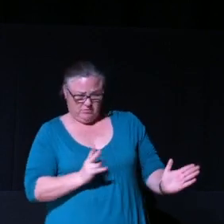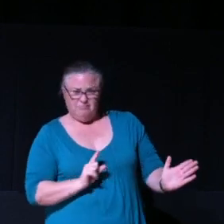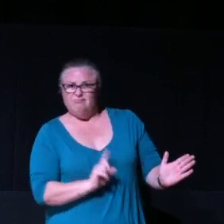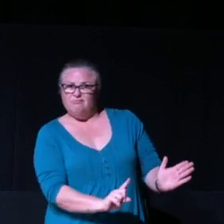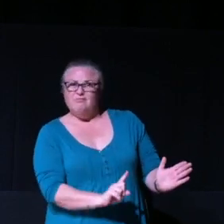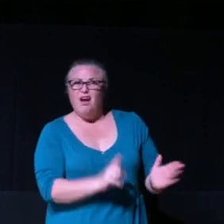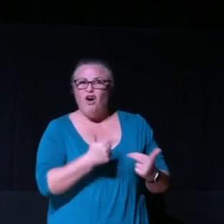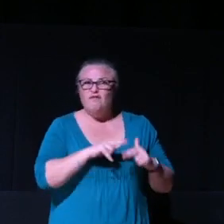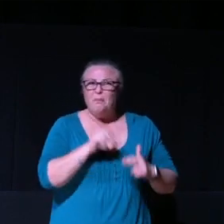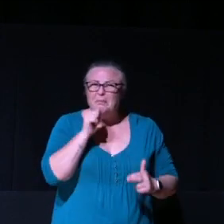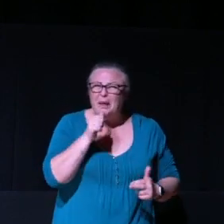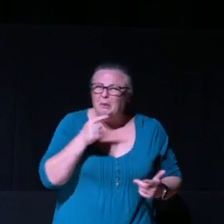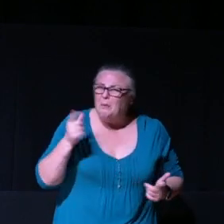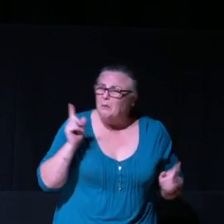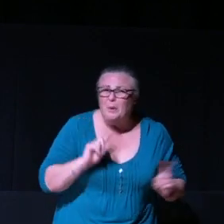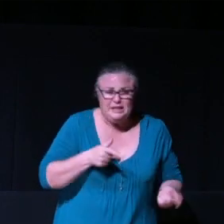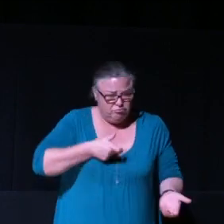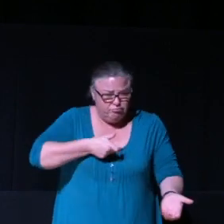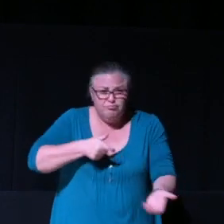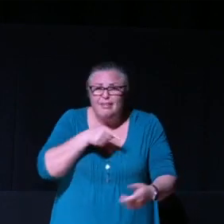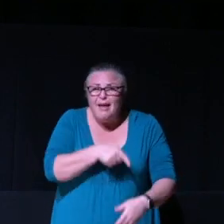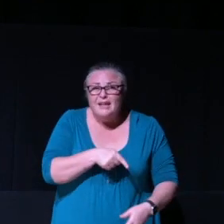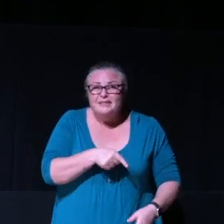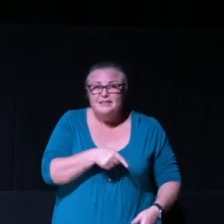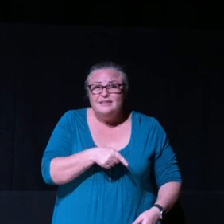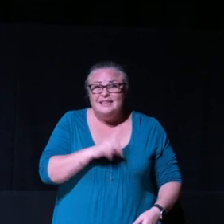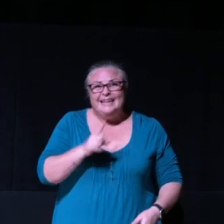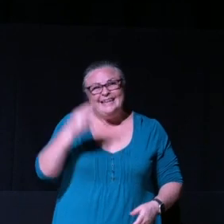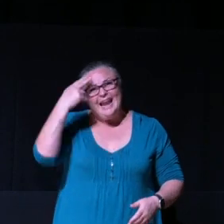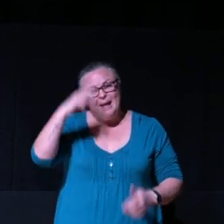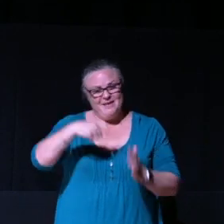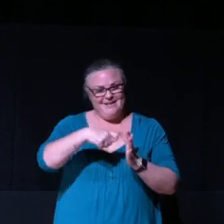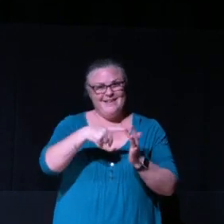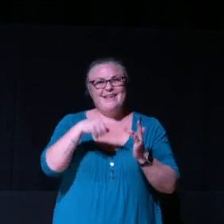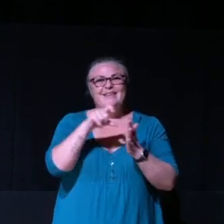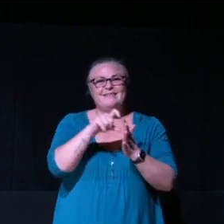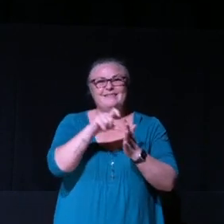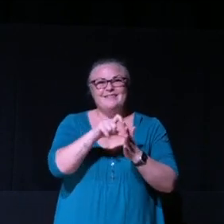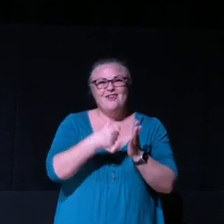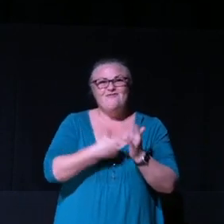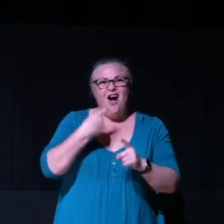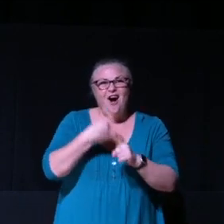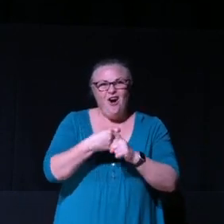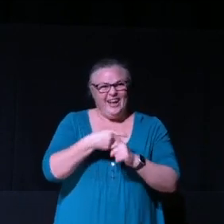Grow up, mate. Grow up, Kid Rock. But Zoë, you reckon it doesn't exist?